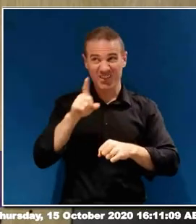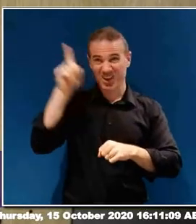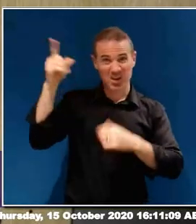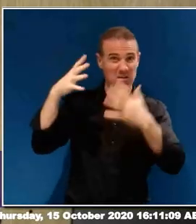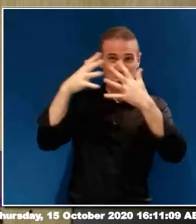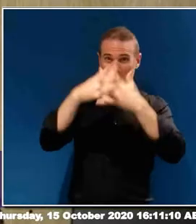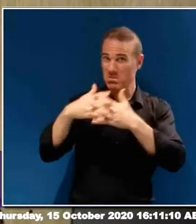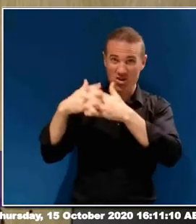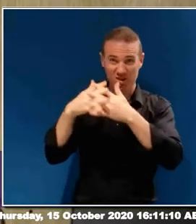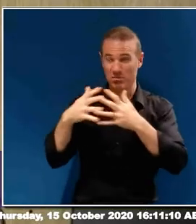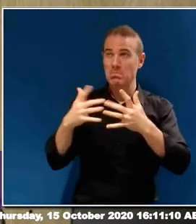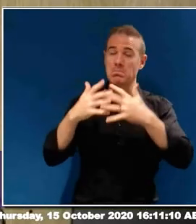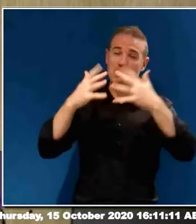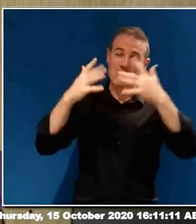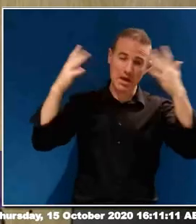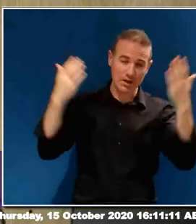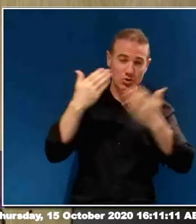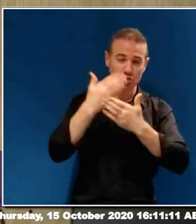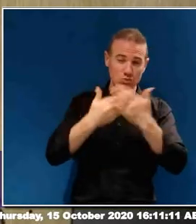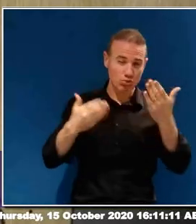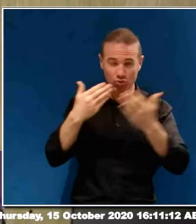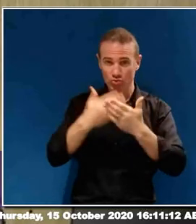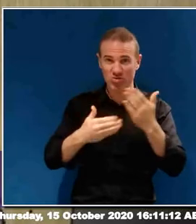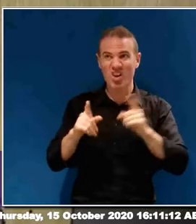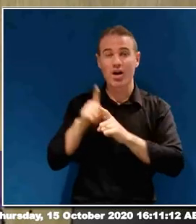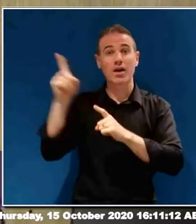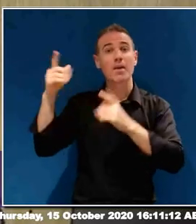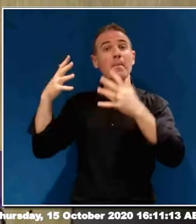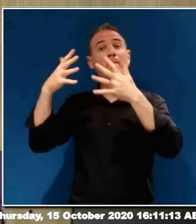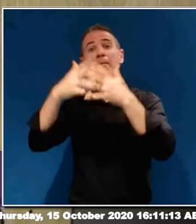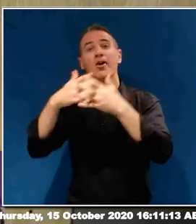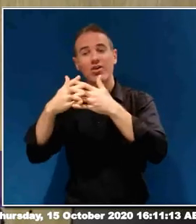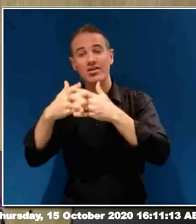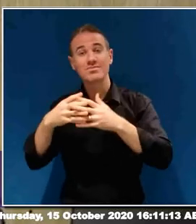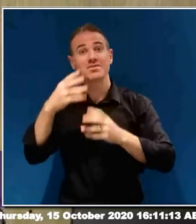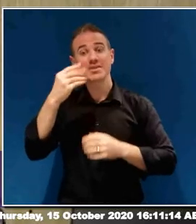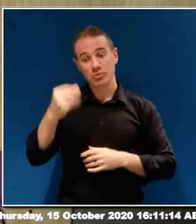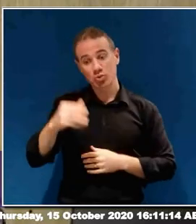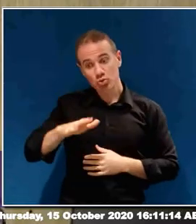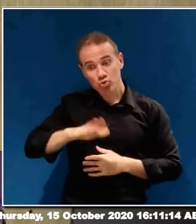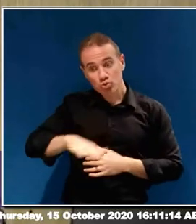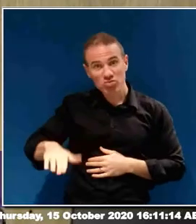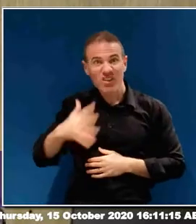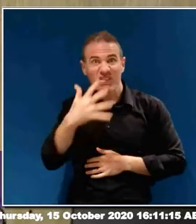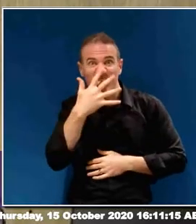and pretend it's a gun when they're 5 years old, and we all did that, and